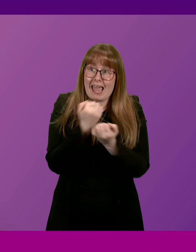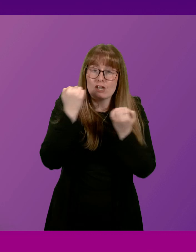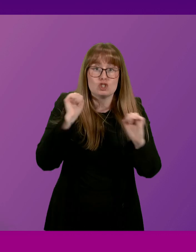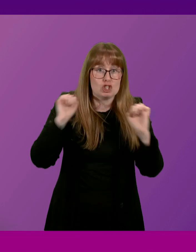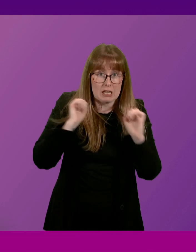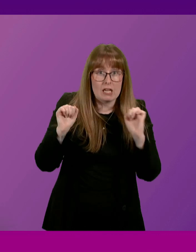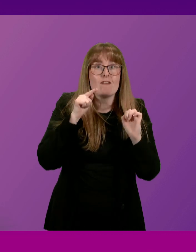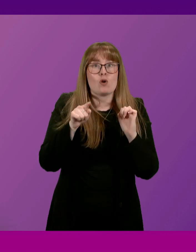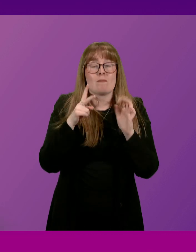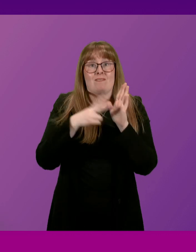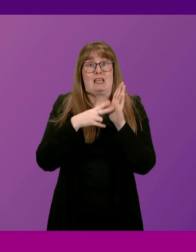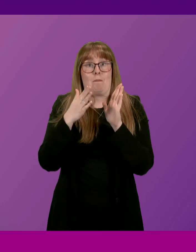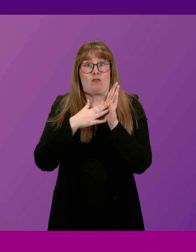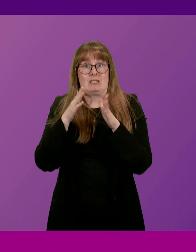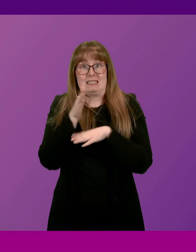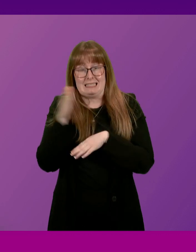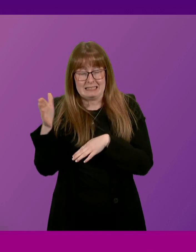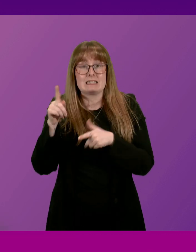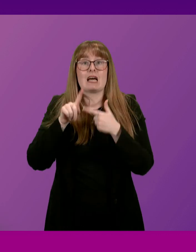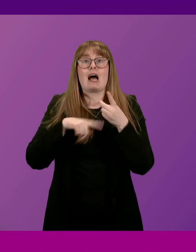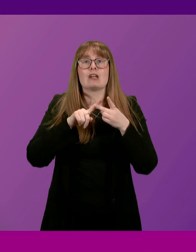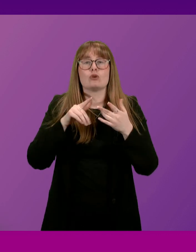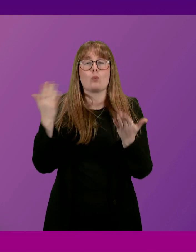Moray east and Beatrice offshore wind farms and will provide an